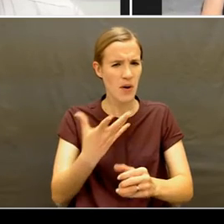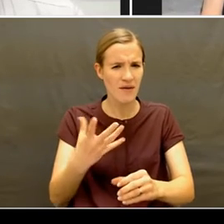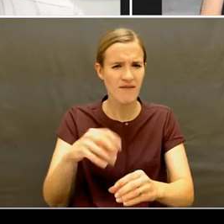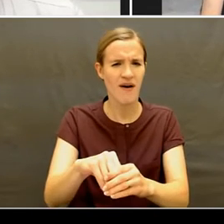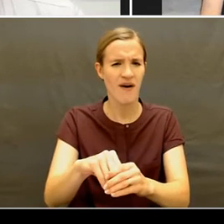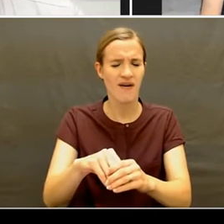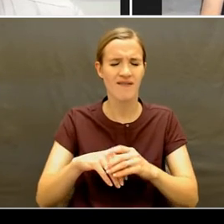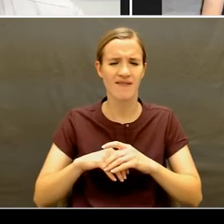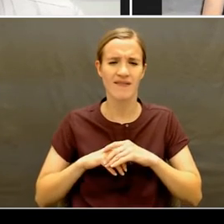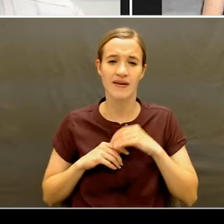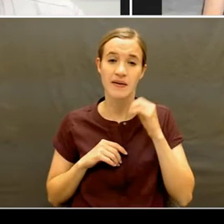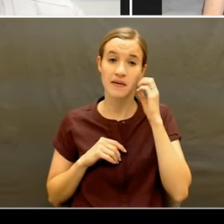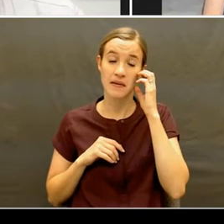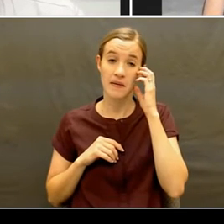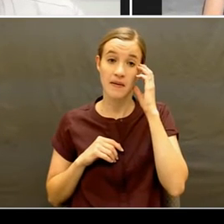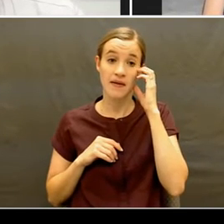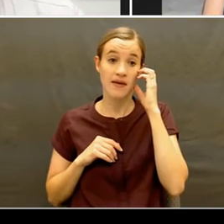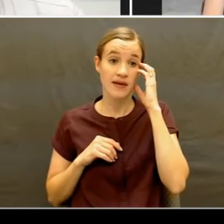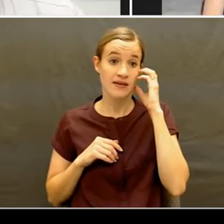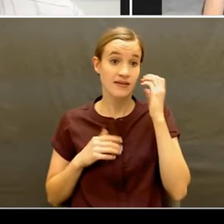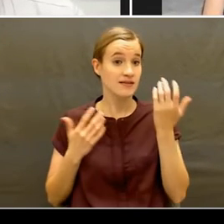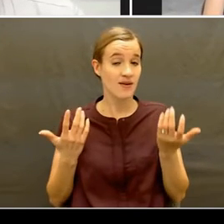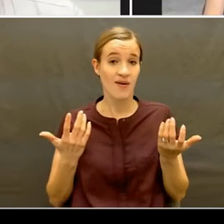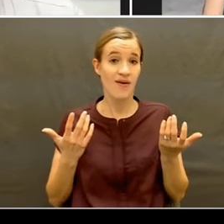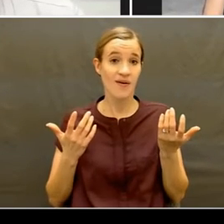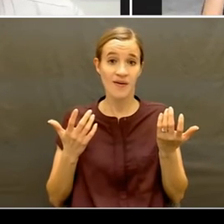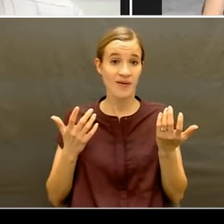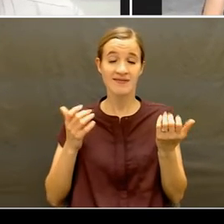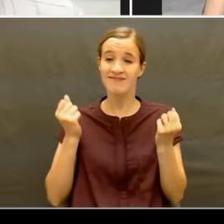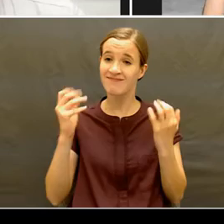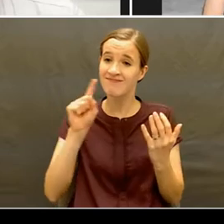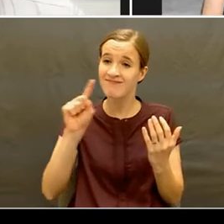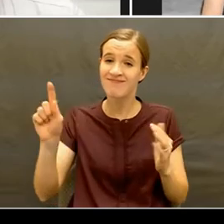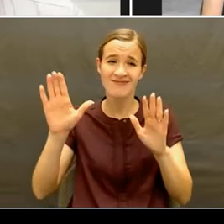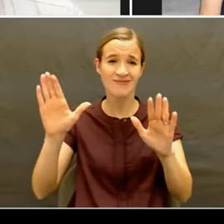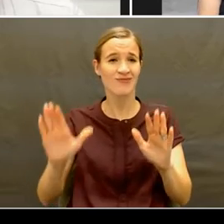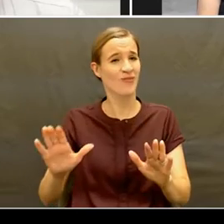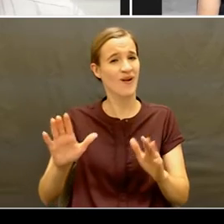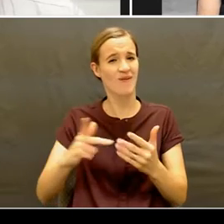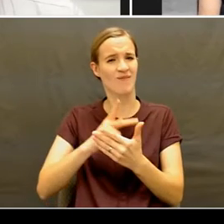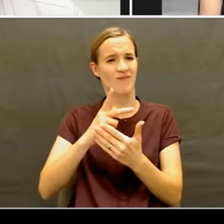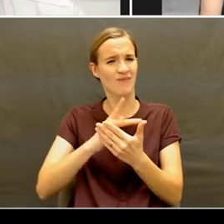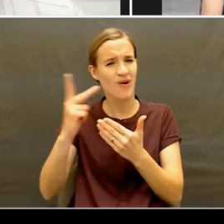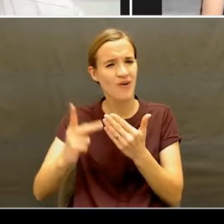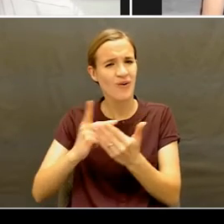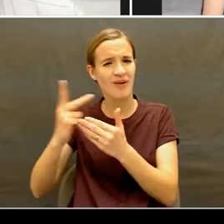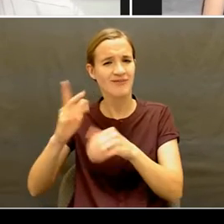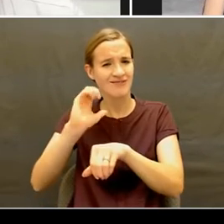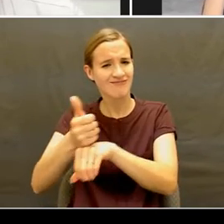there. There's people are doing some great things and some and some of them are done being done by